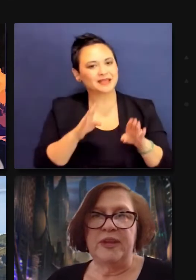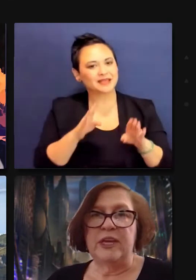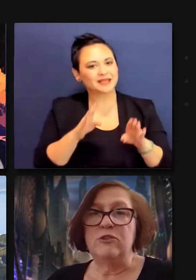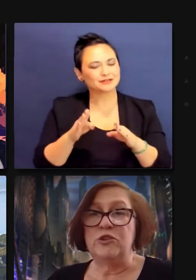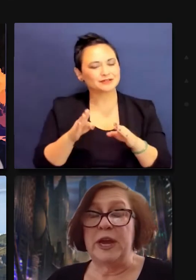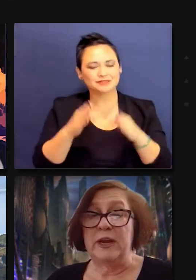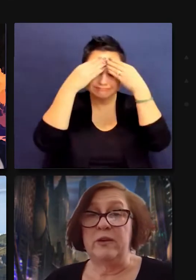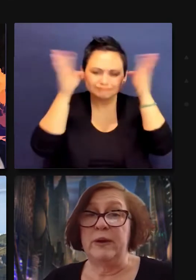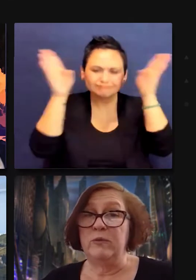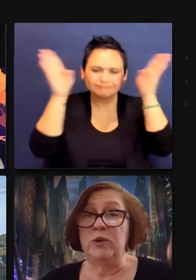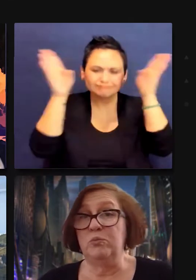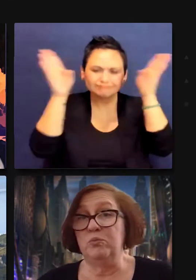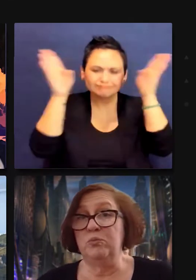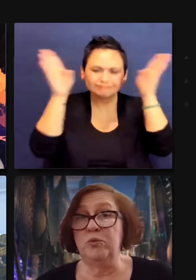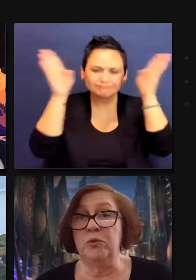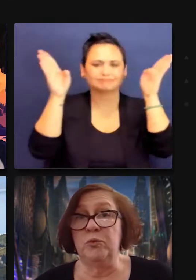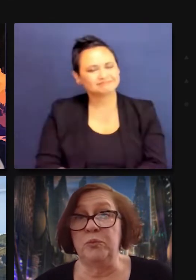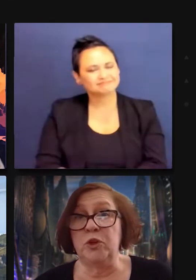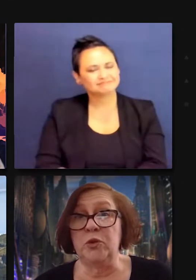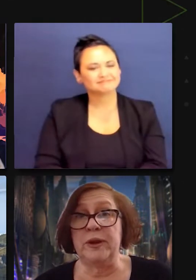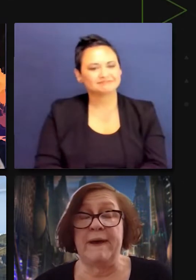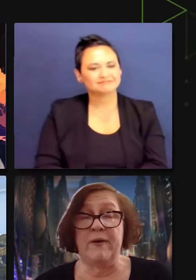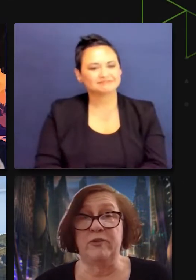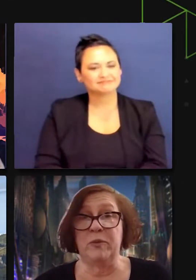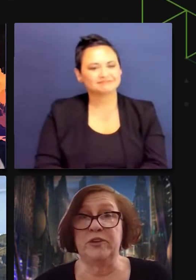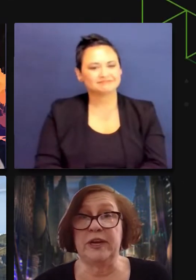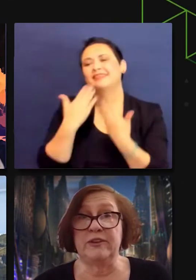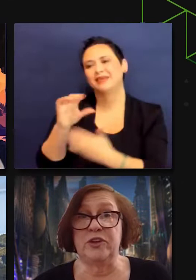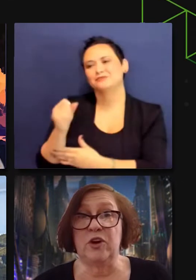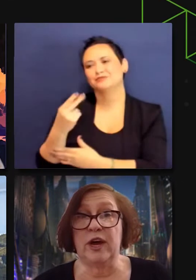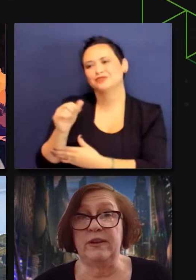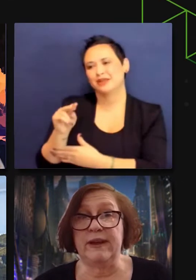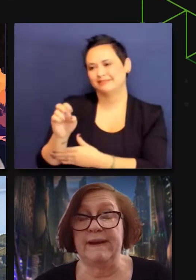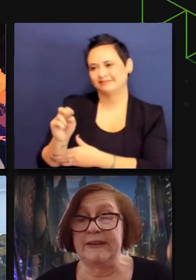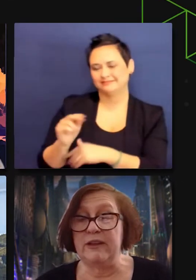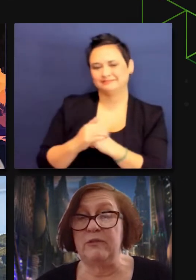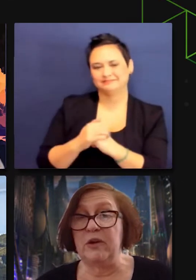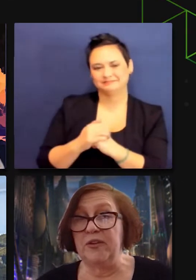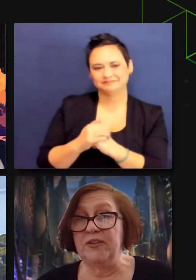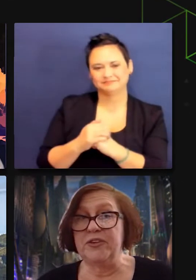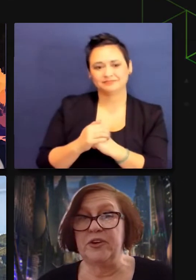Thank you, Shannon. You and Helen have both touched on the idea of culture,